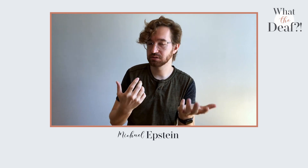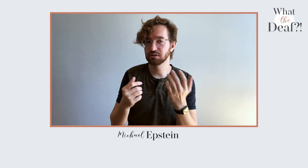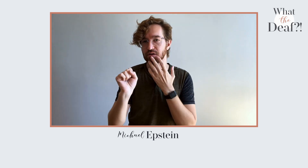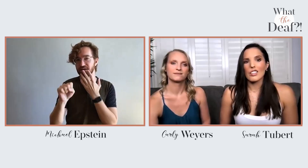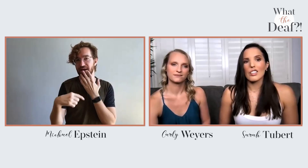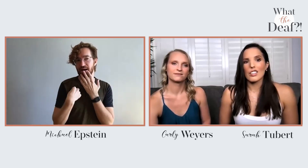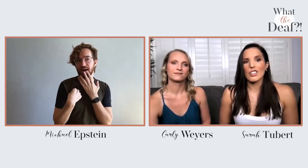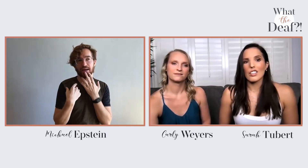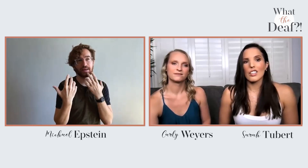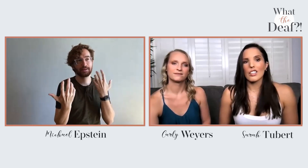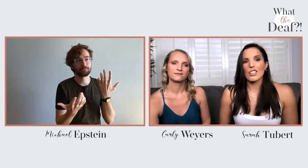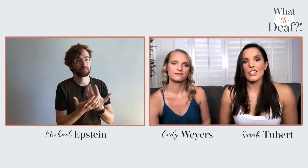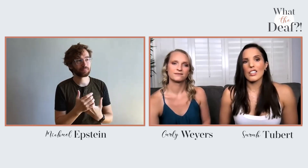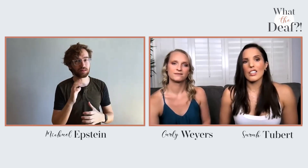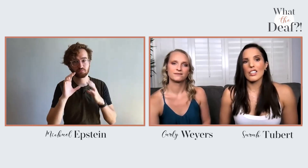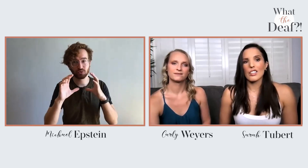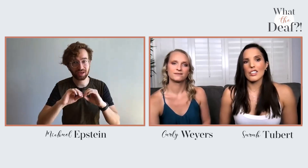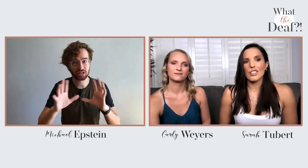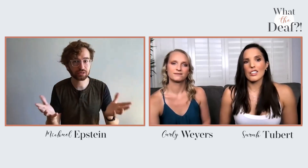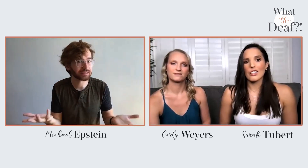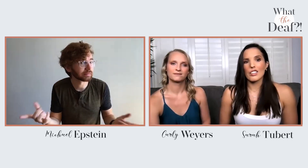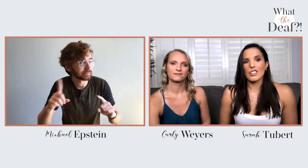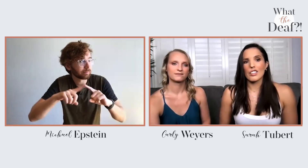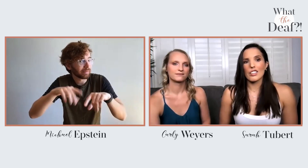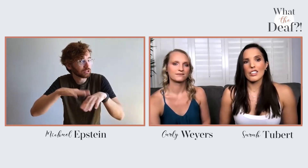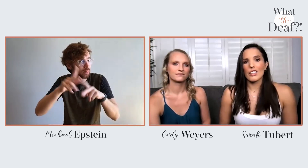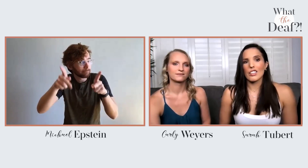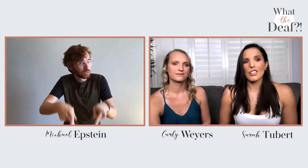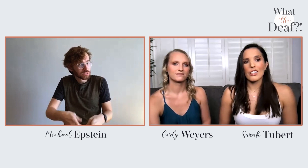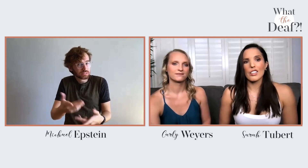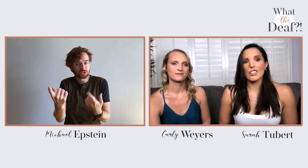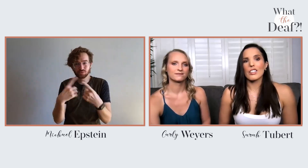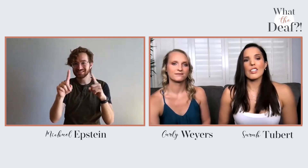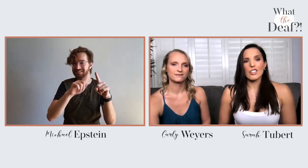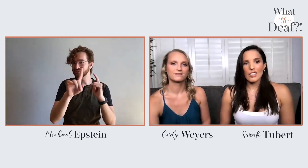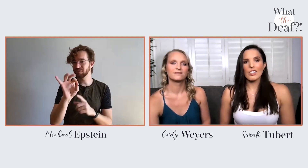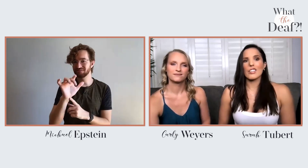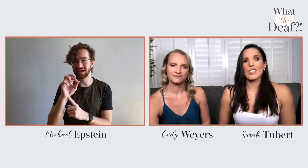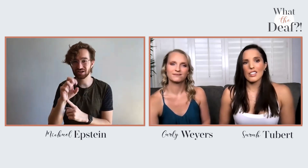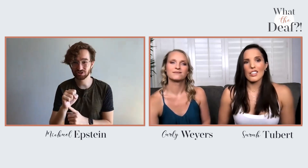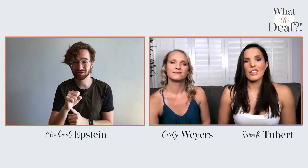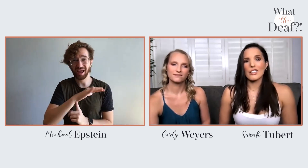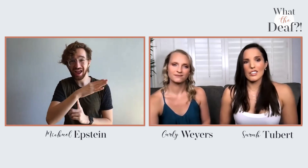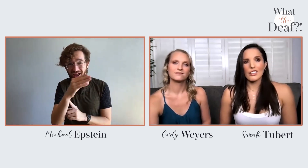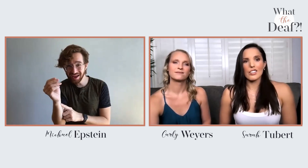So, clear communication depends on the person. Again, there's a variety of factors that go into that.